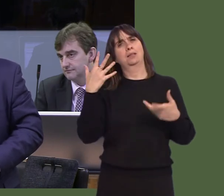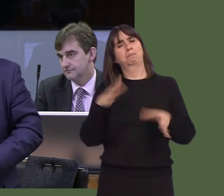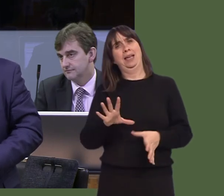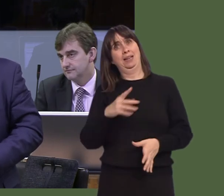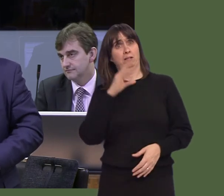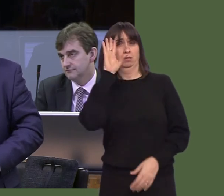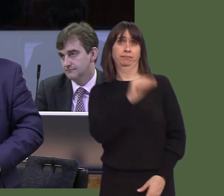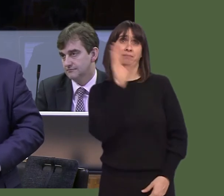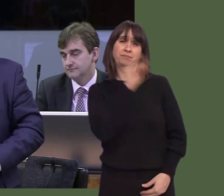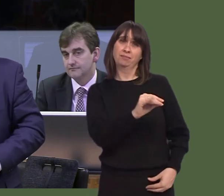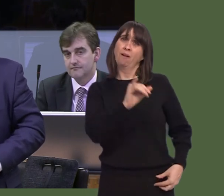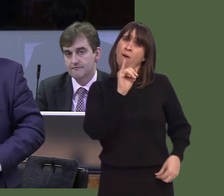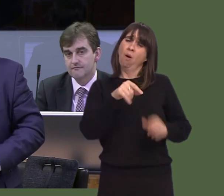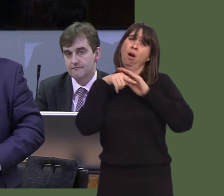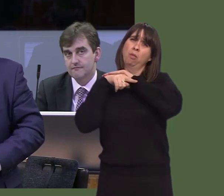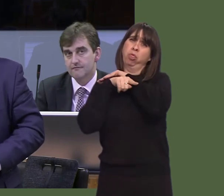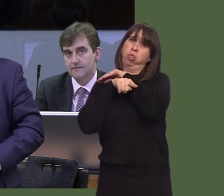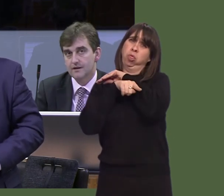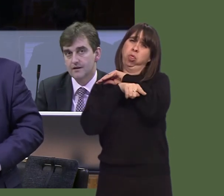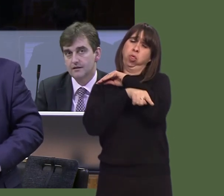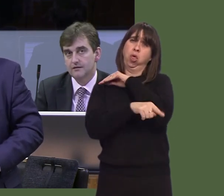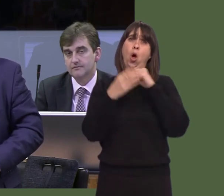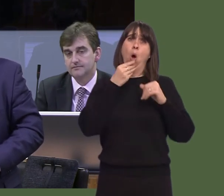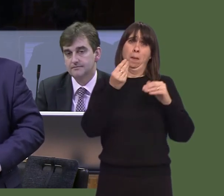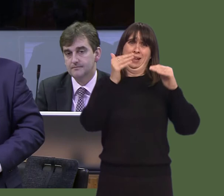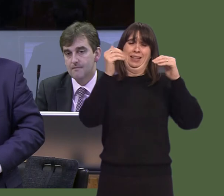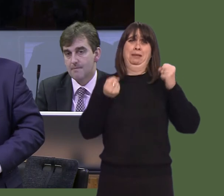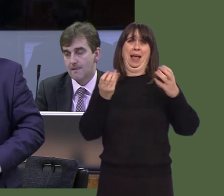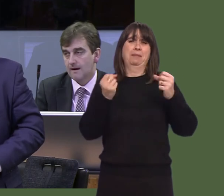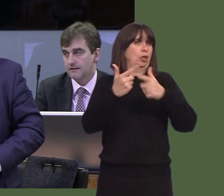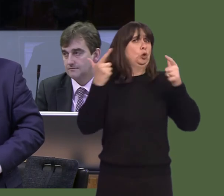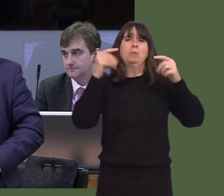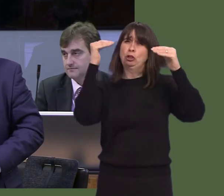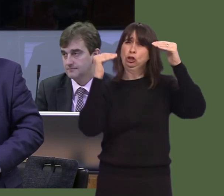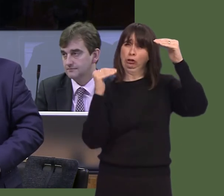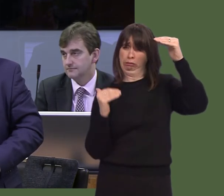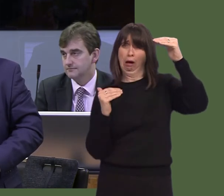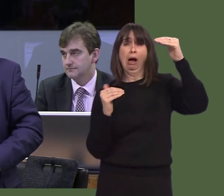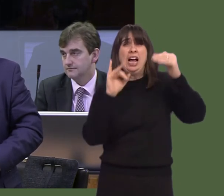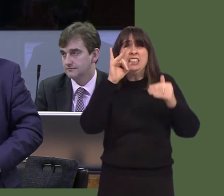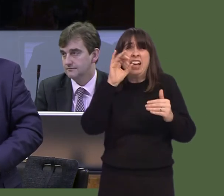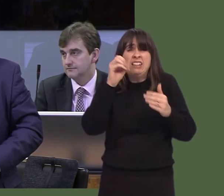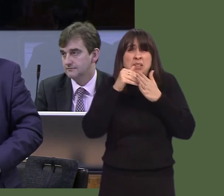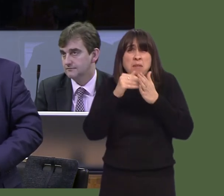networks, and, as you know, being close to your family and support network is a very important aspect of rehabilitation.